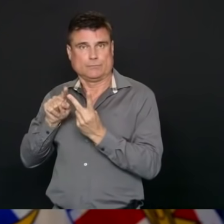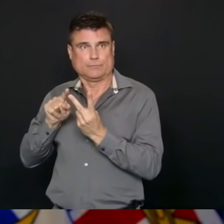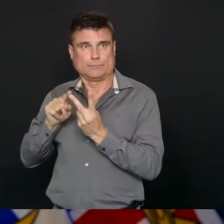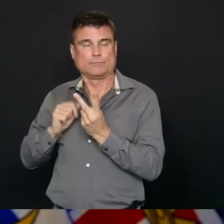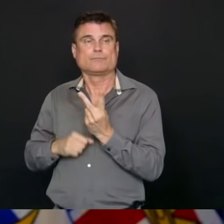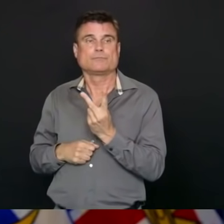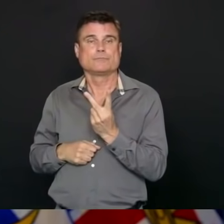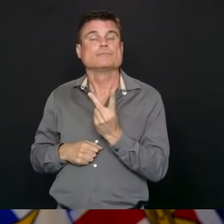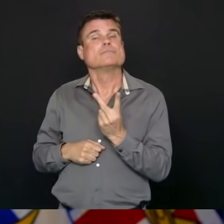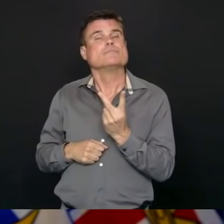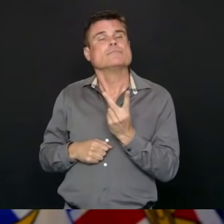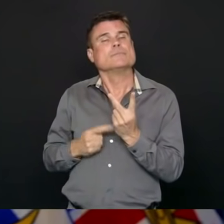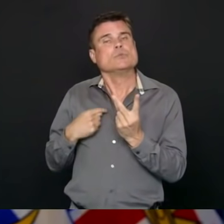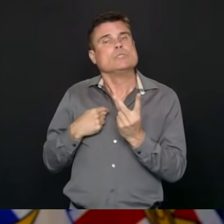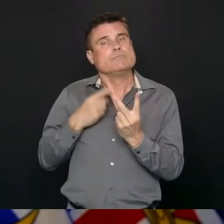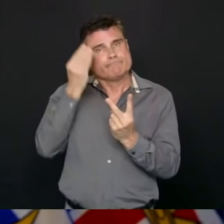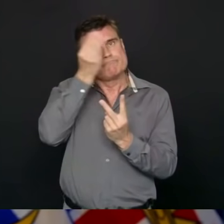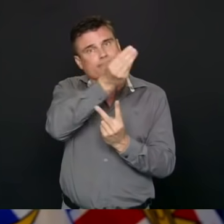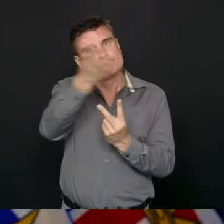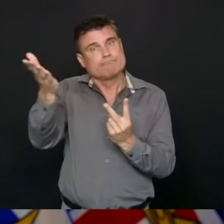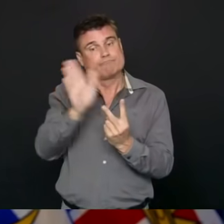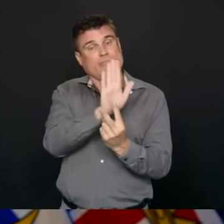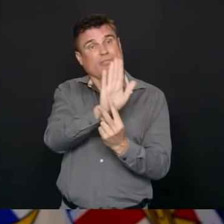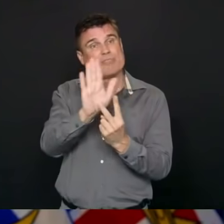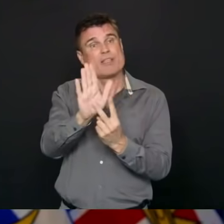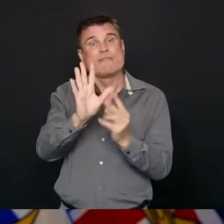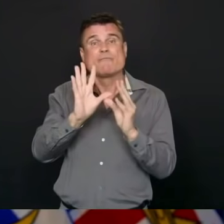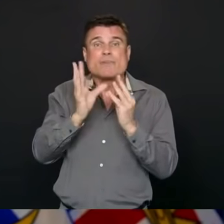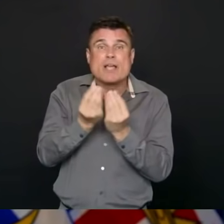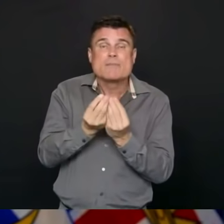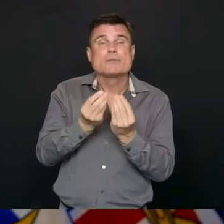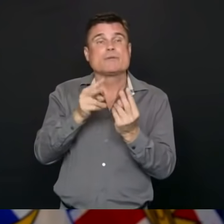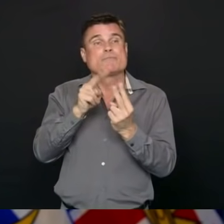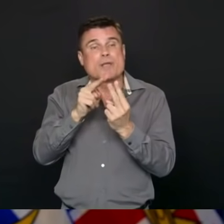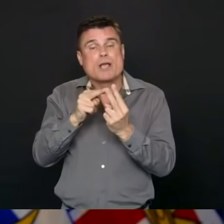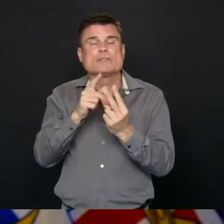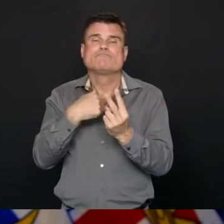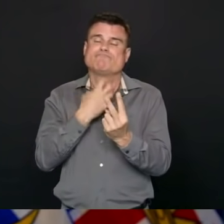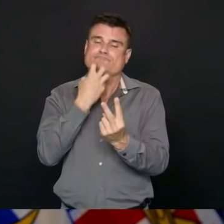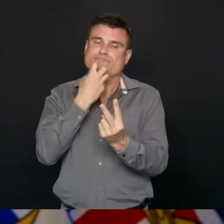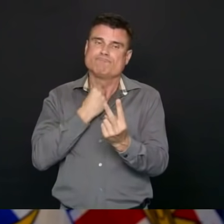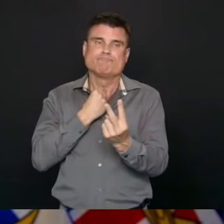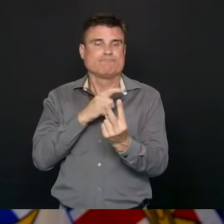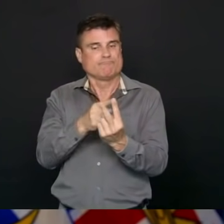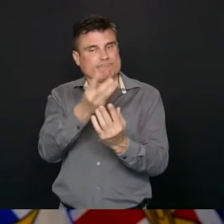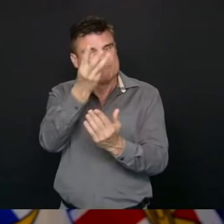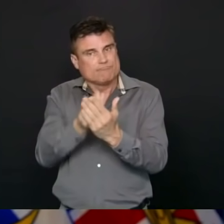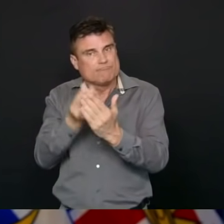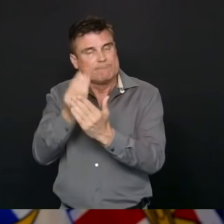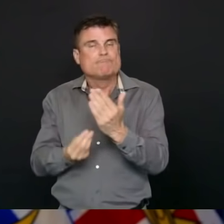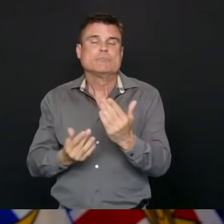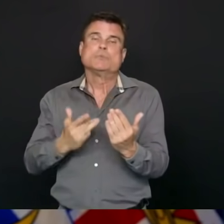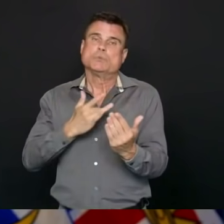Coastal Health and our condolences go to their families and loved ones and communities. We have 1512 people